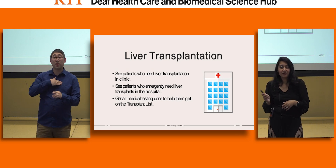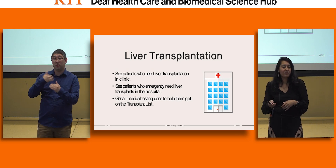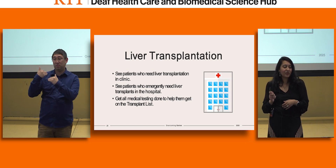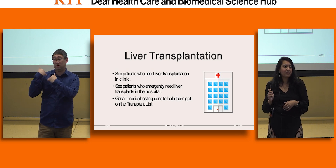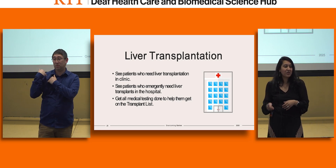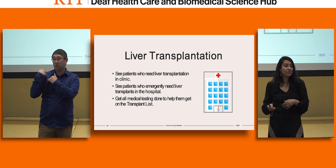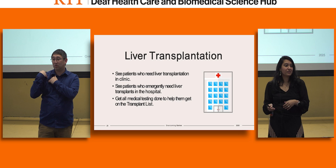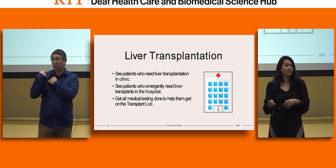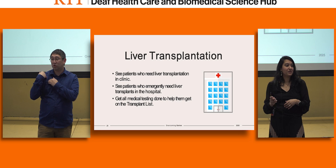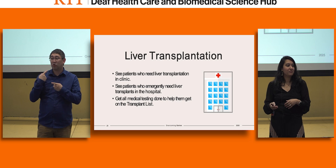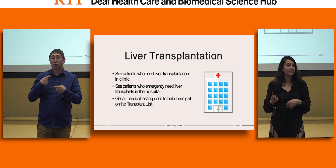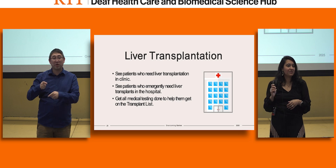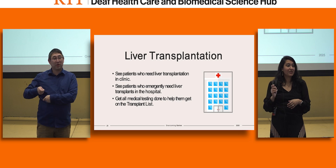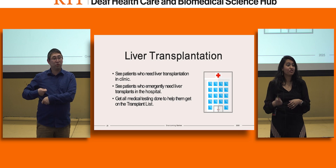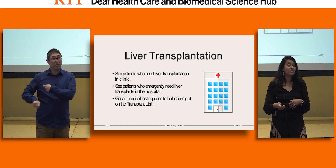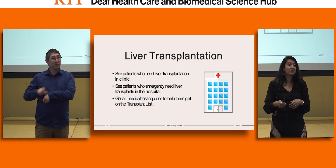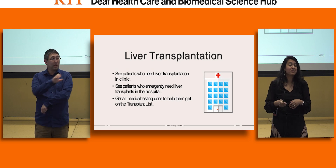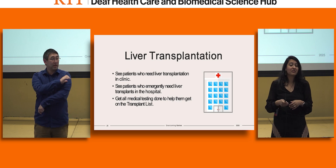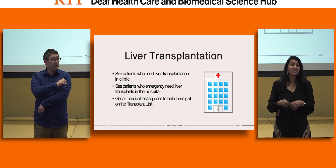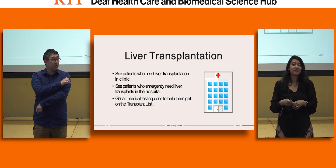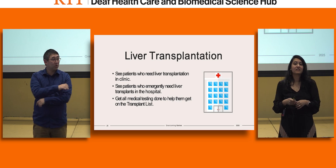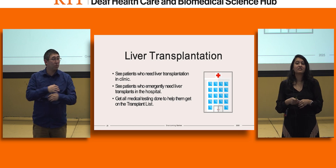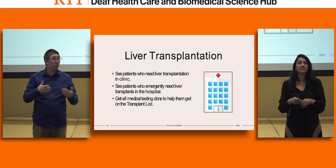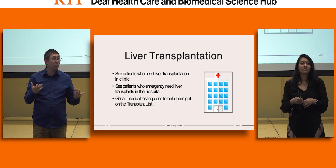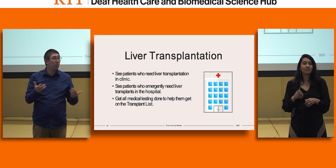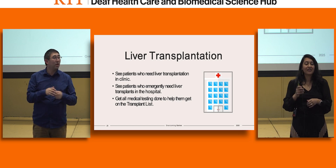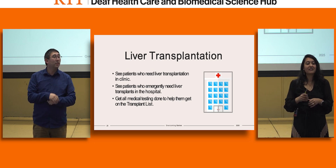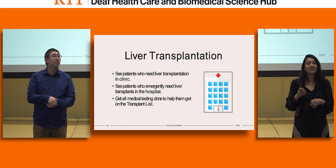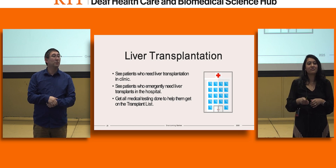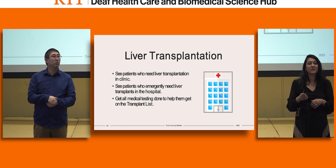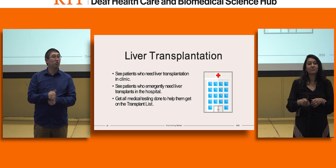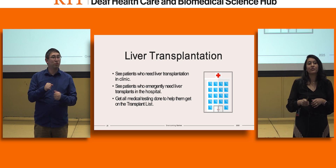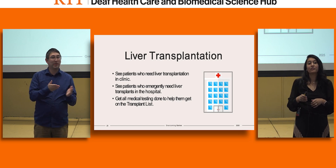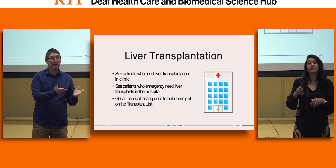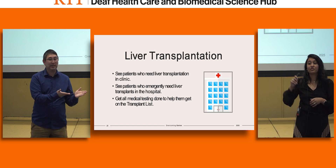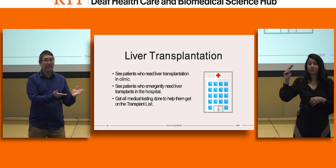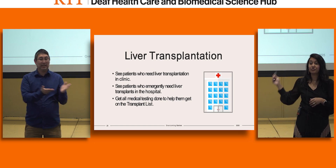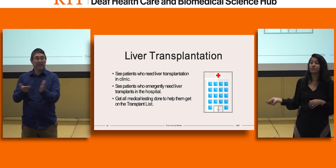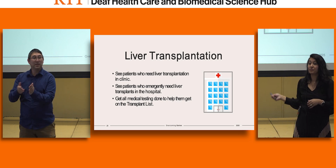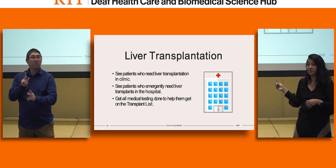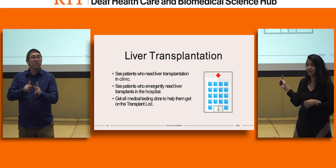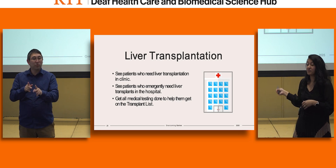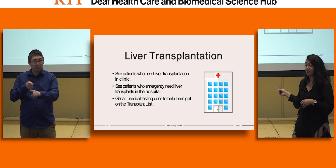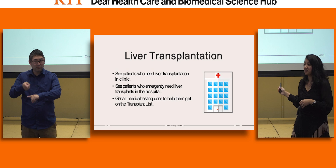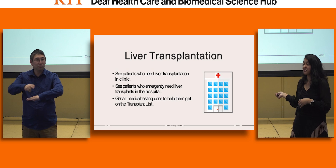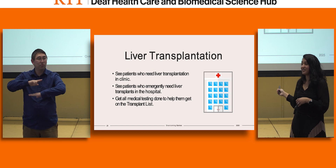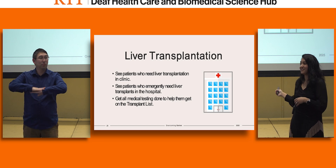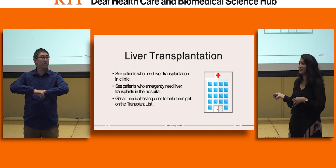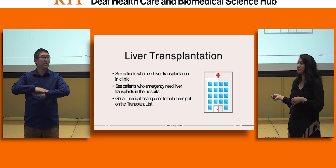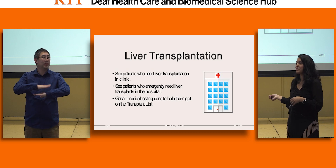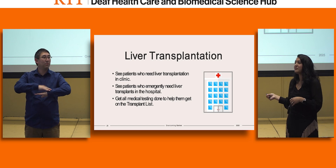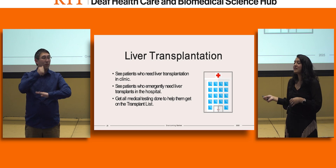primarily when I'm in my transplant clinics is to try to get people to the transplant table.